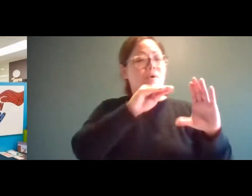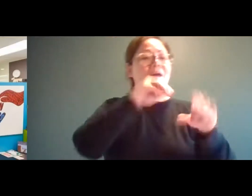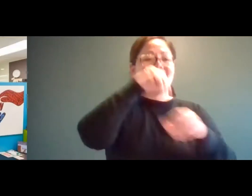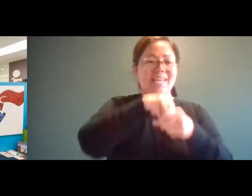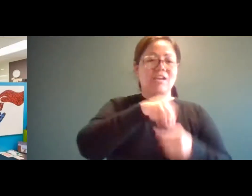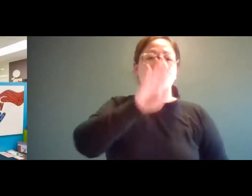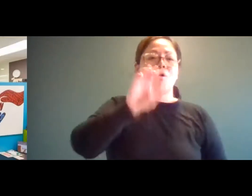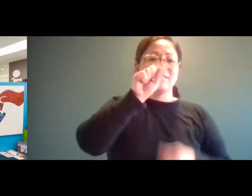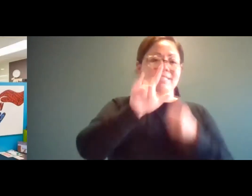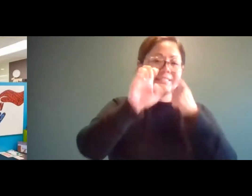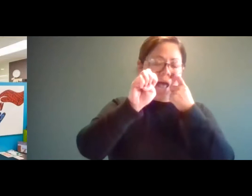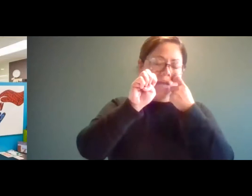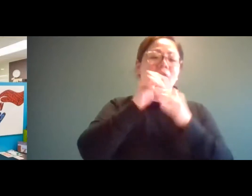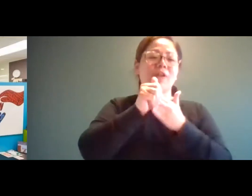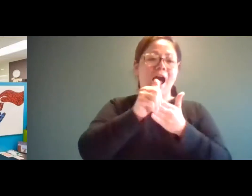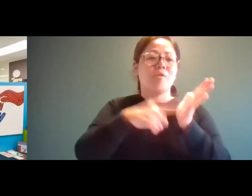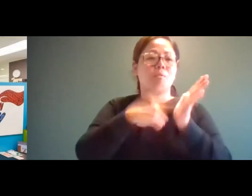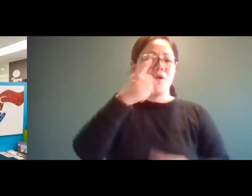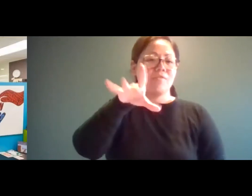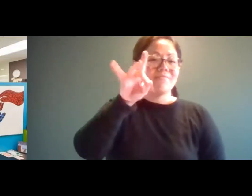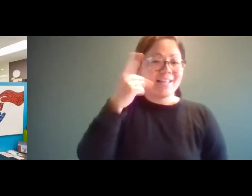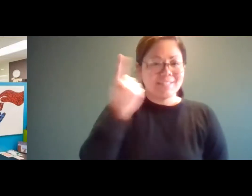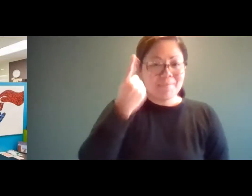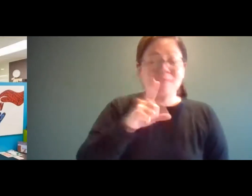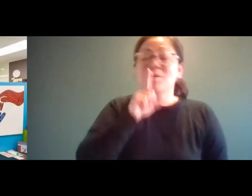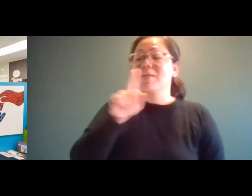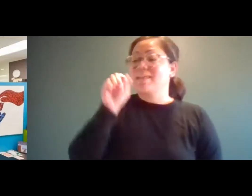once you've found something. So a style guide is not necessarily